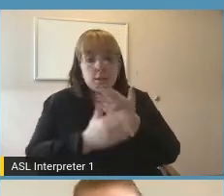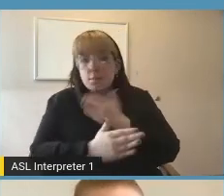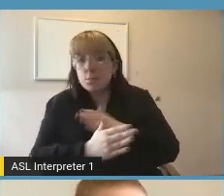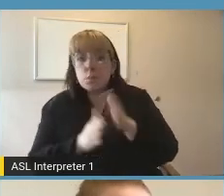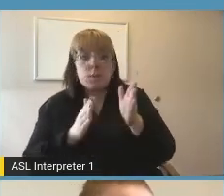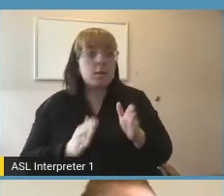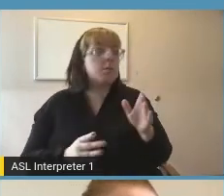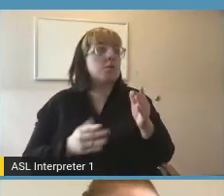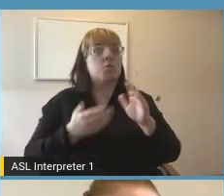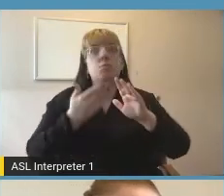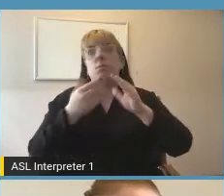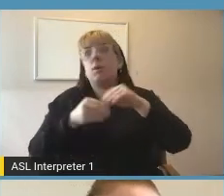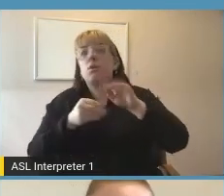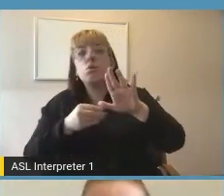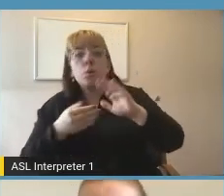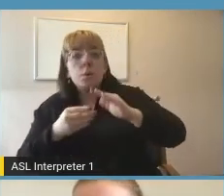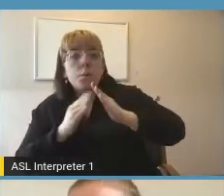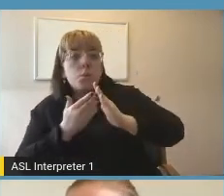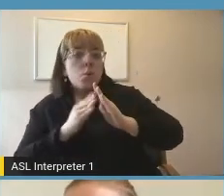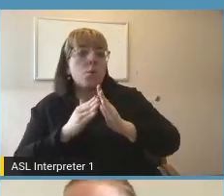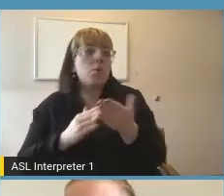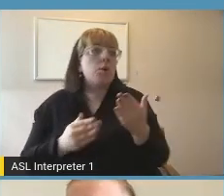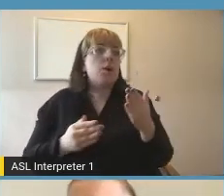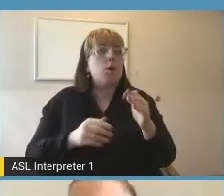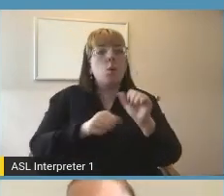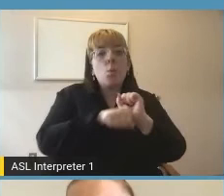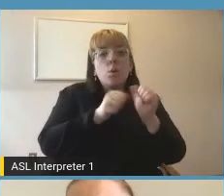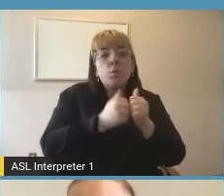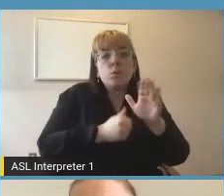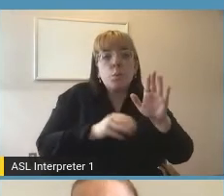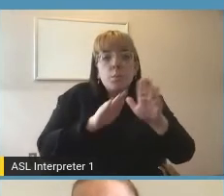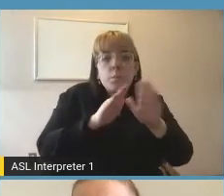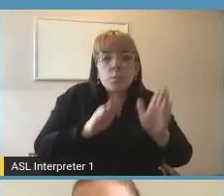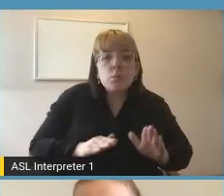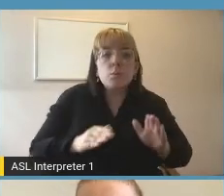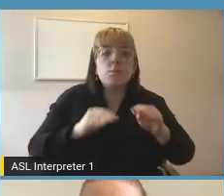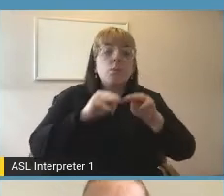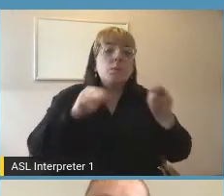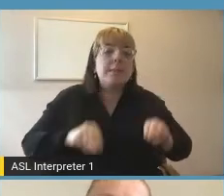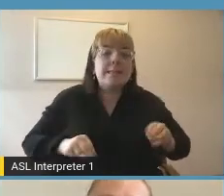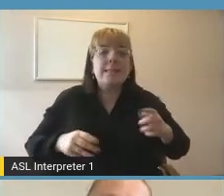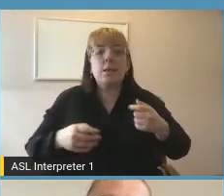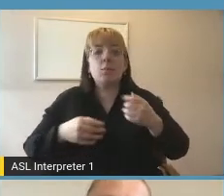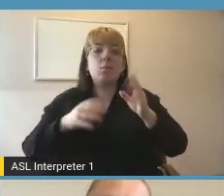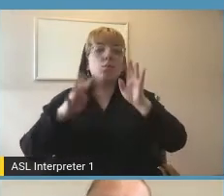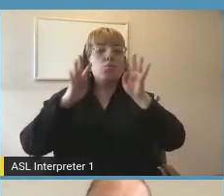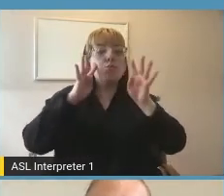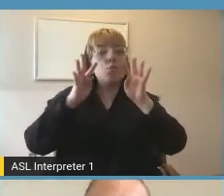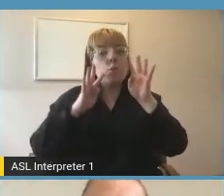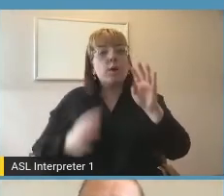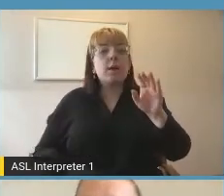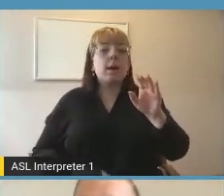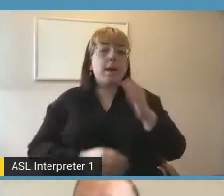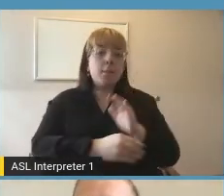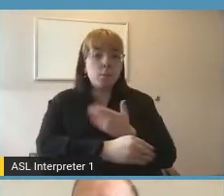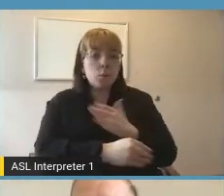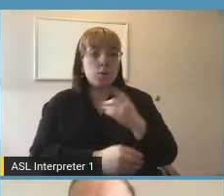someone who works with your museum. To create a soundtrack piece you can use in your podcast.